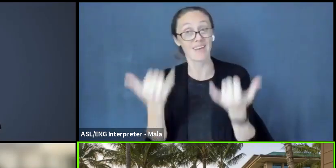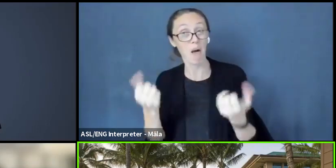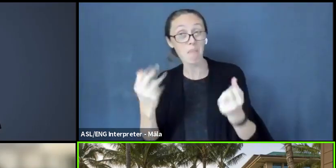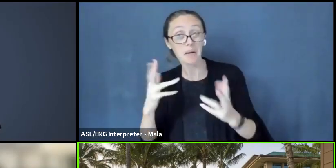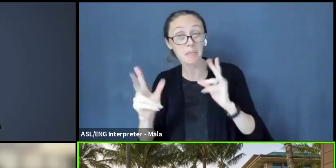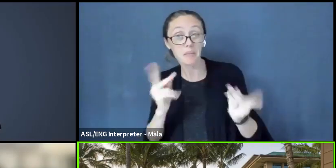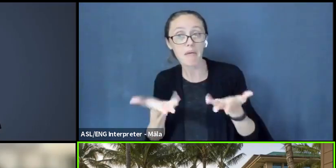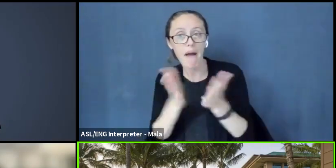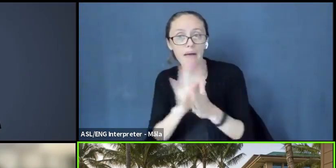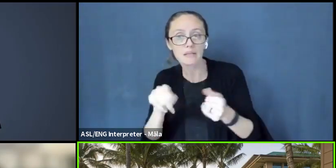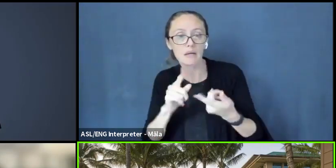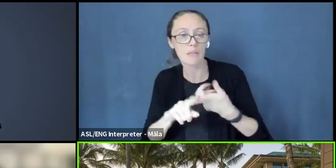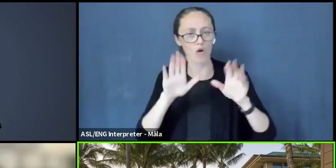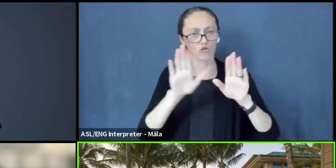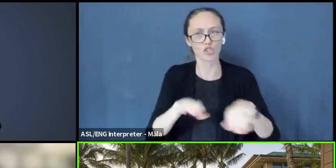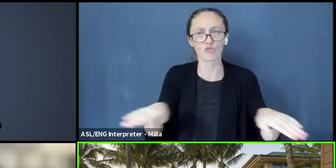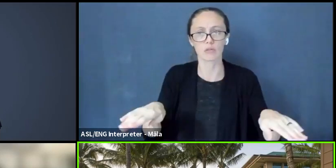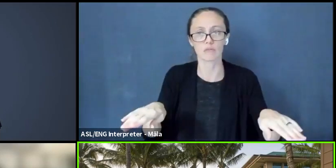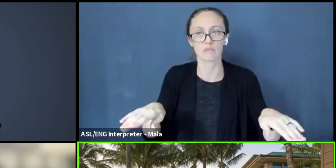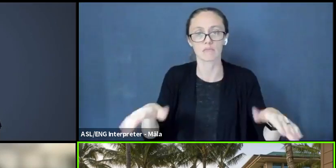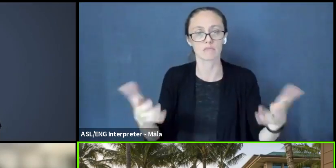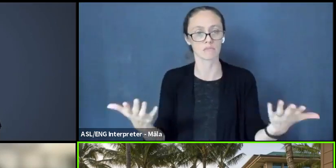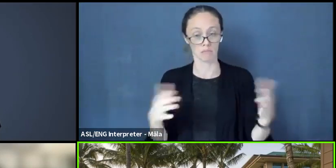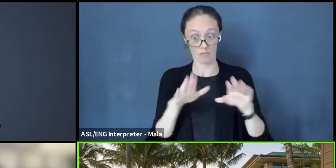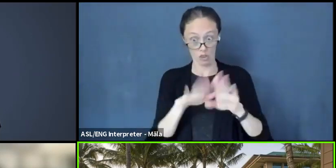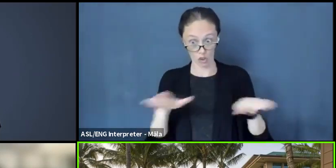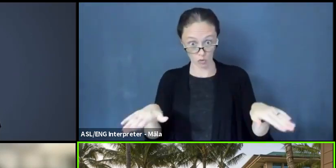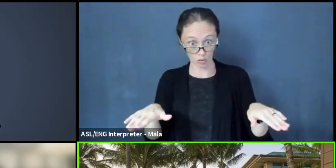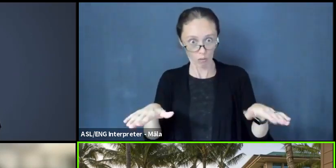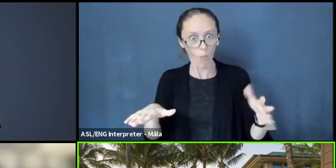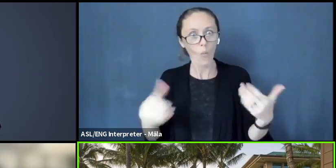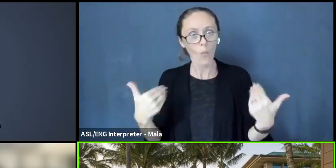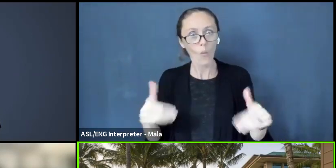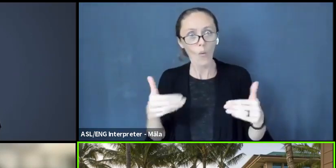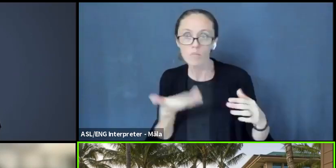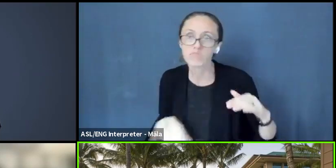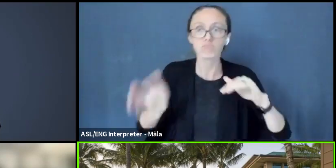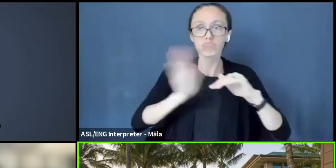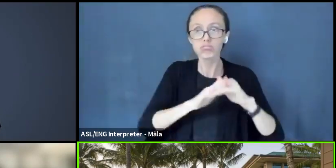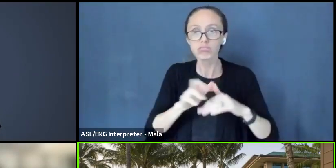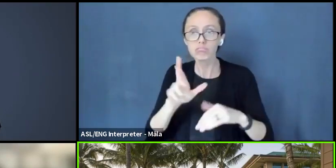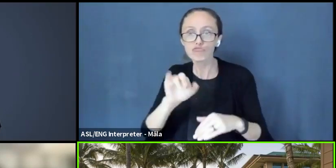And are the children also at increased risk of getting hospitalization.